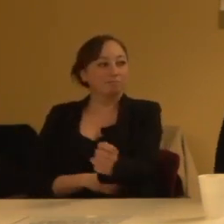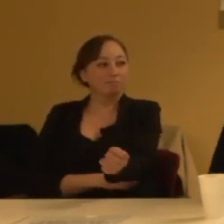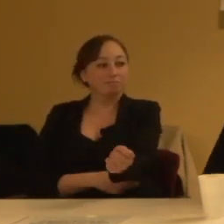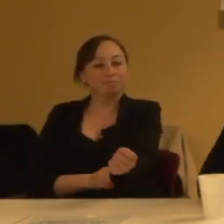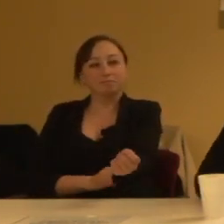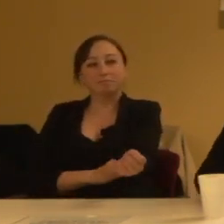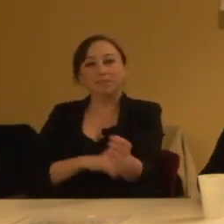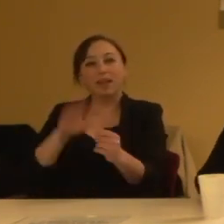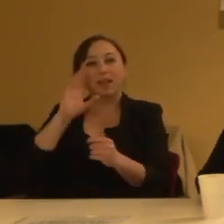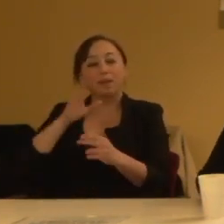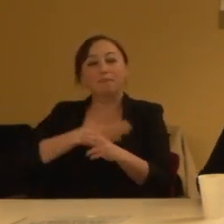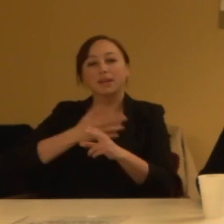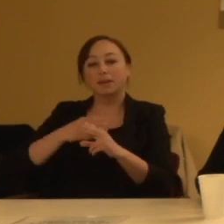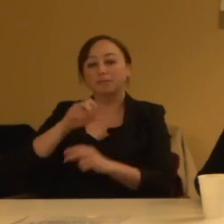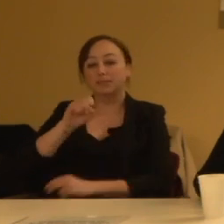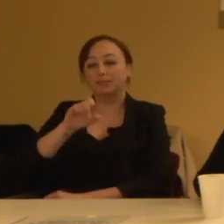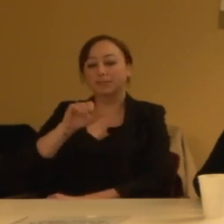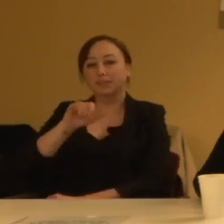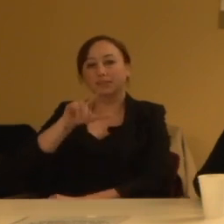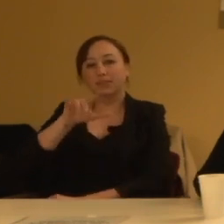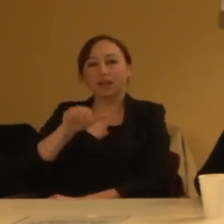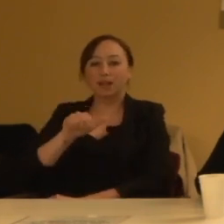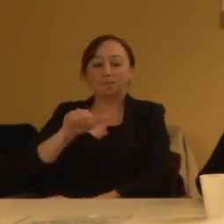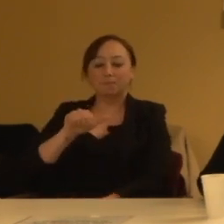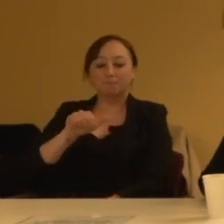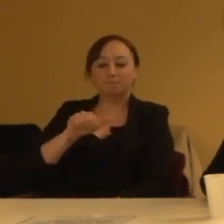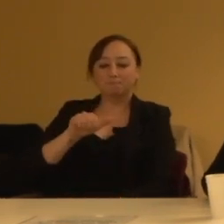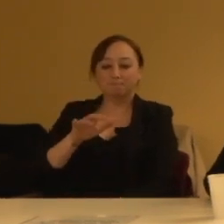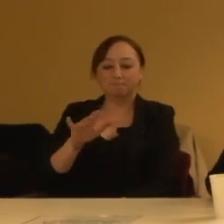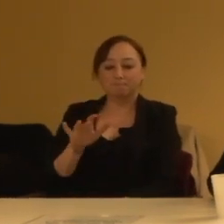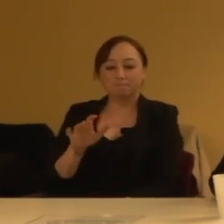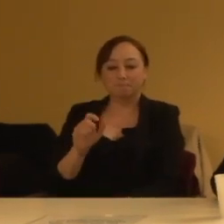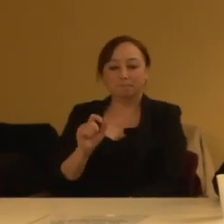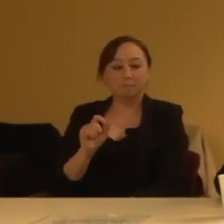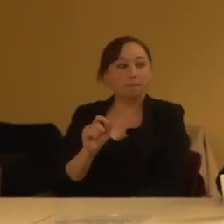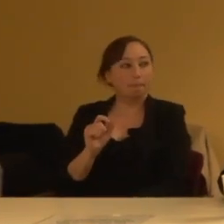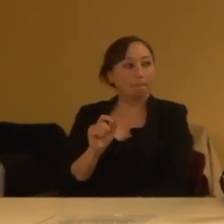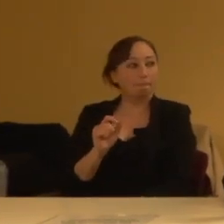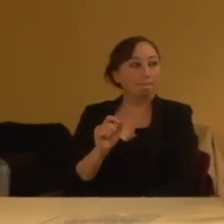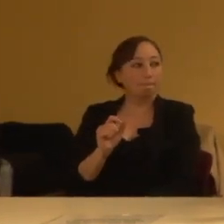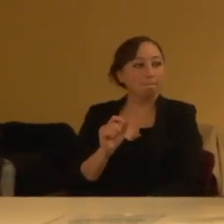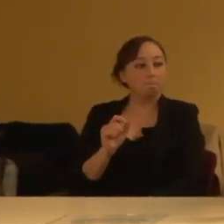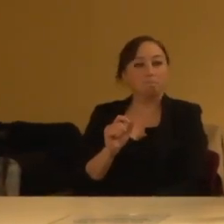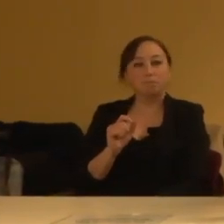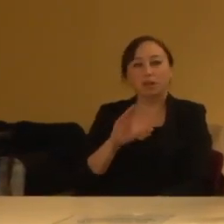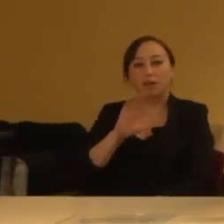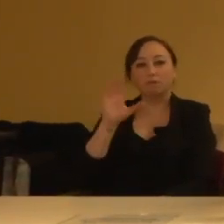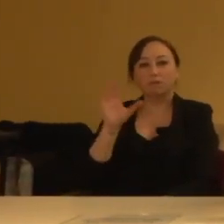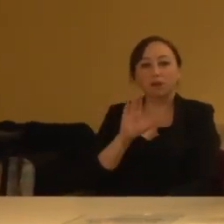Hi, my name is Celise Kalke, and I've never been on one of these